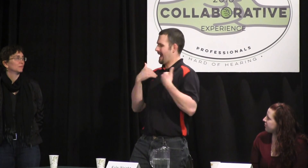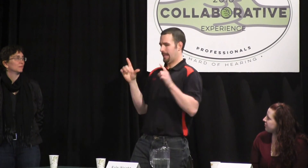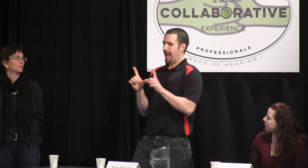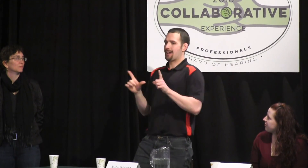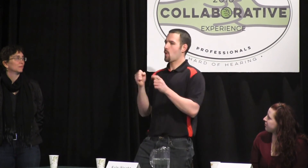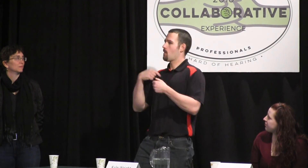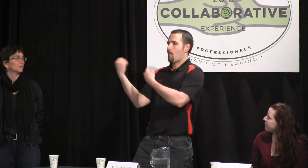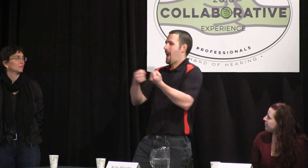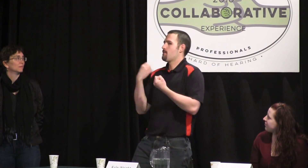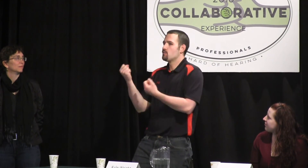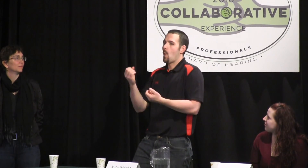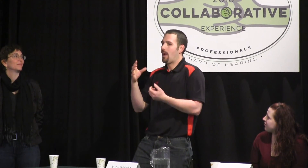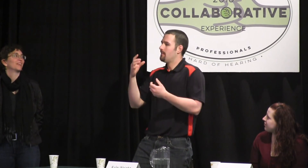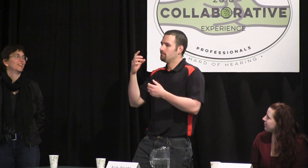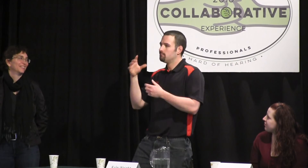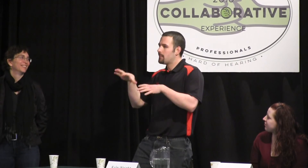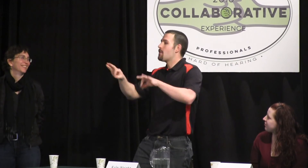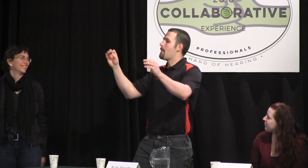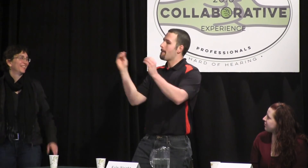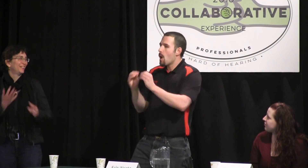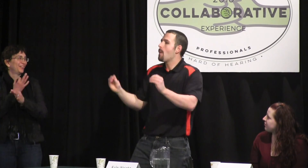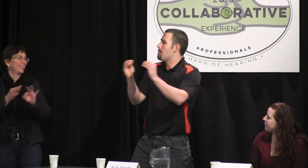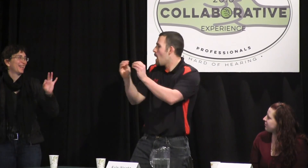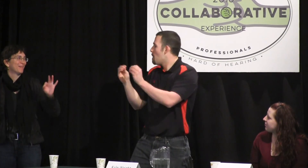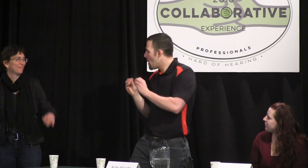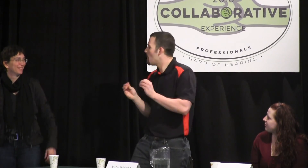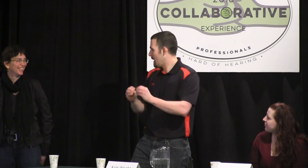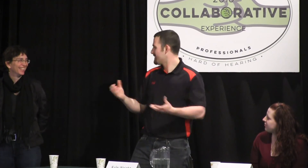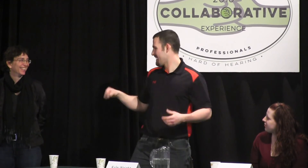But then after high school, you got a driver's license and you can drive